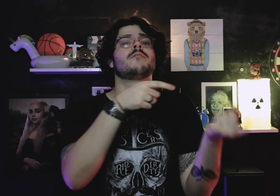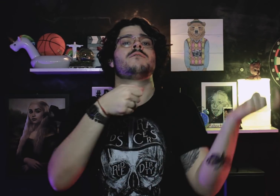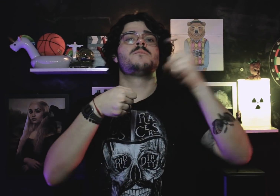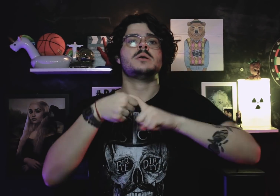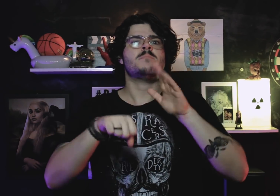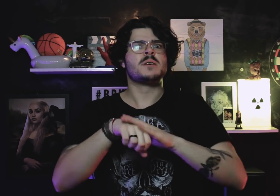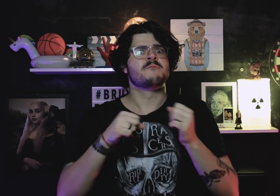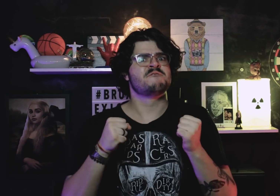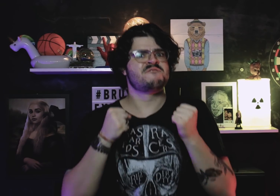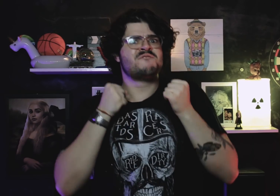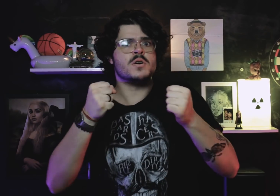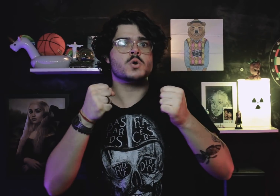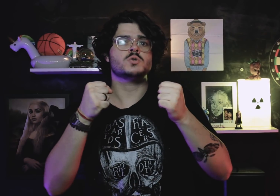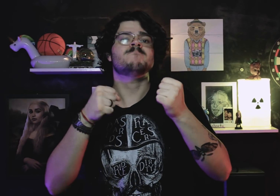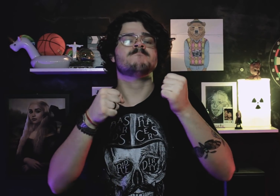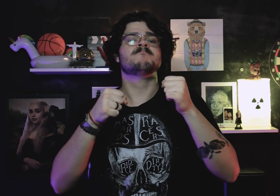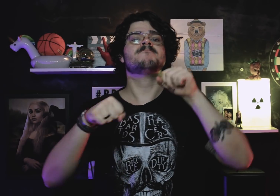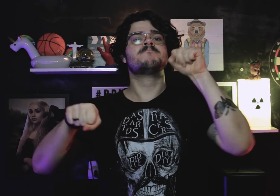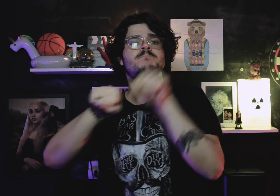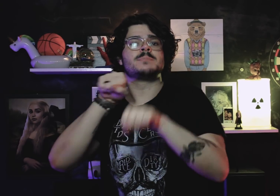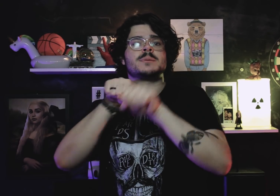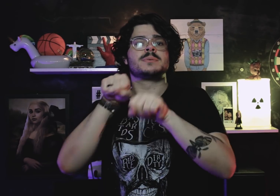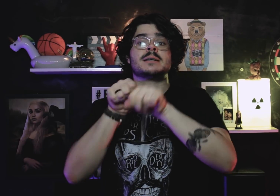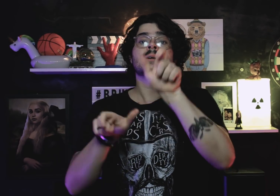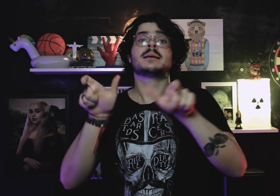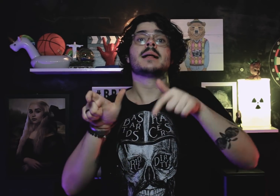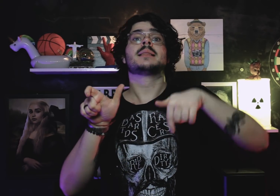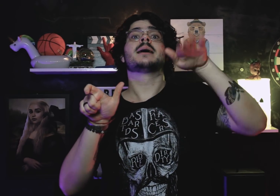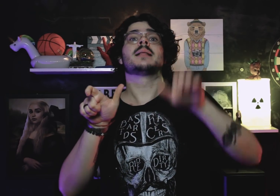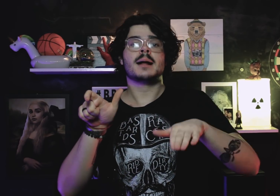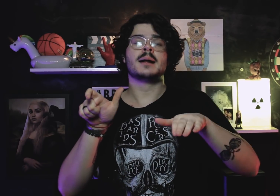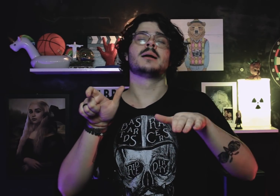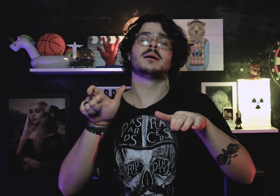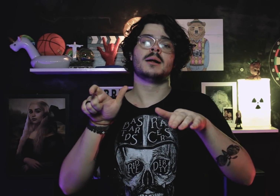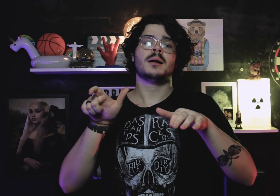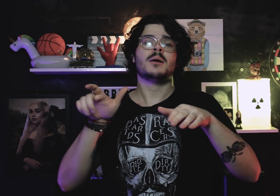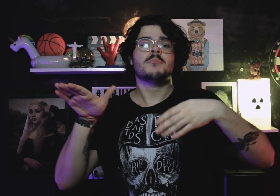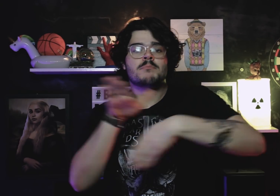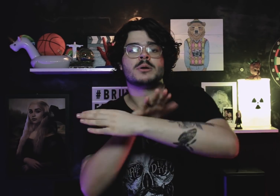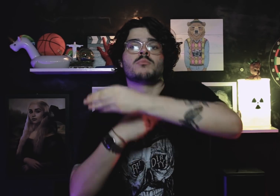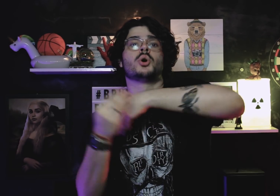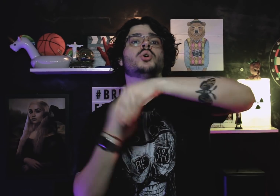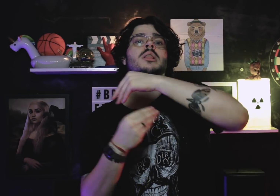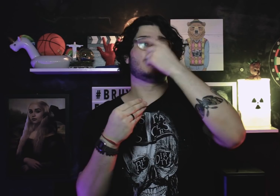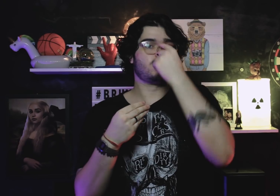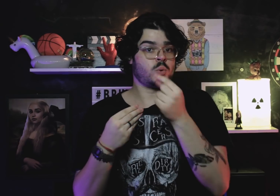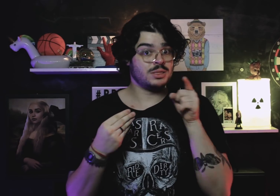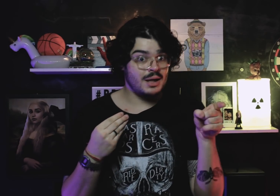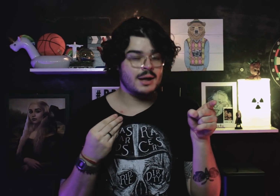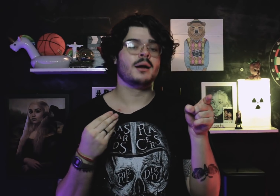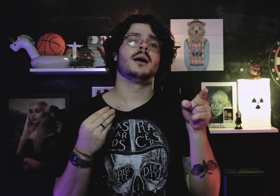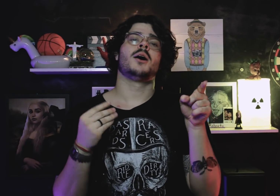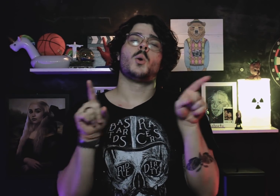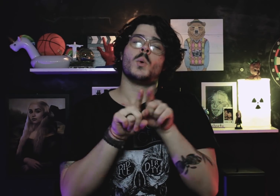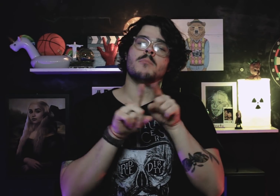it comes back even stronger for a massacre, killing everyone